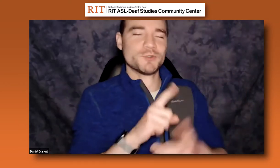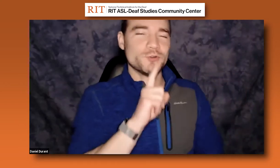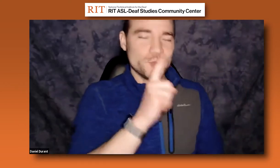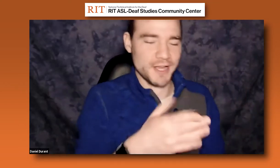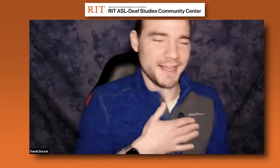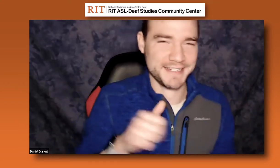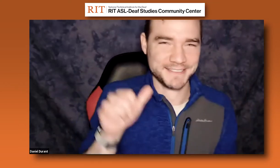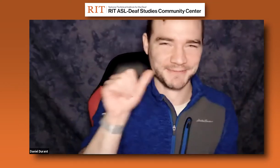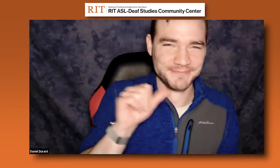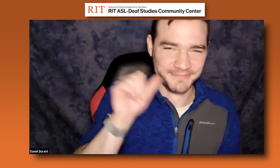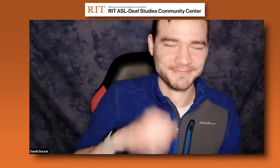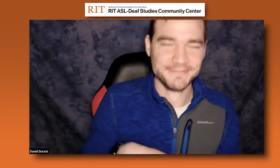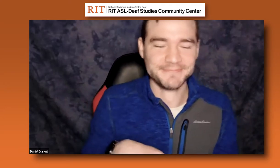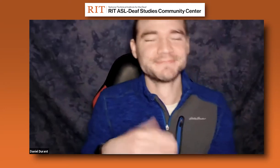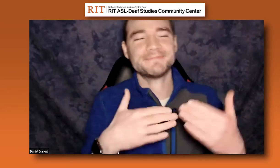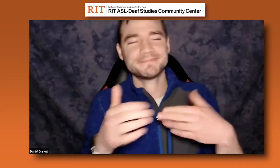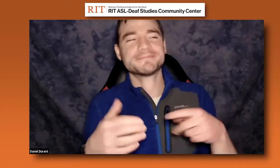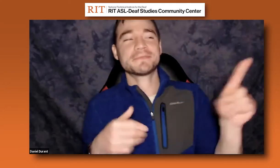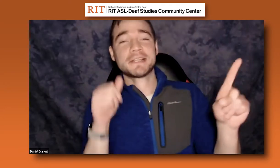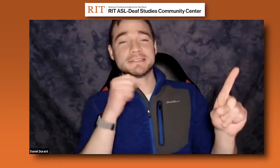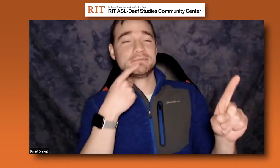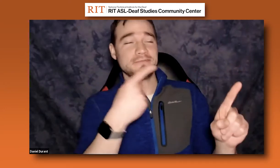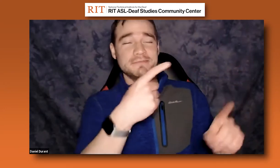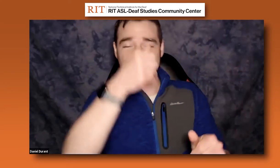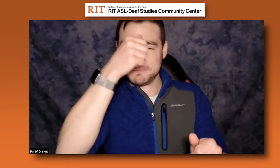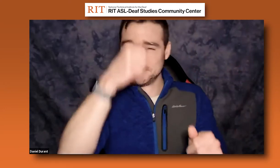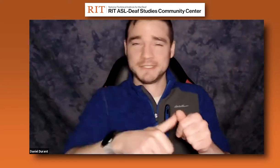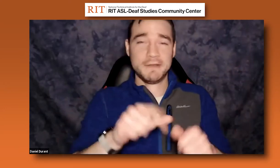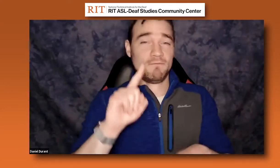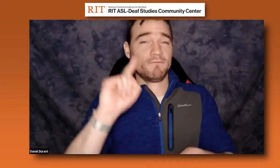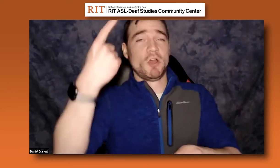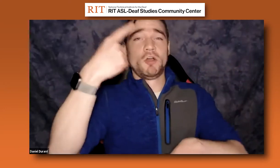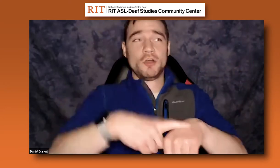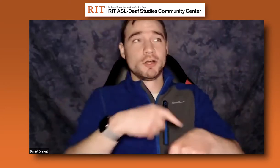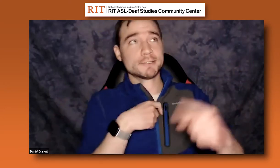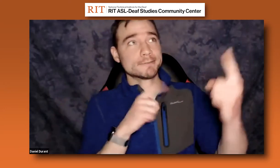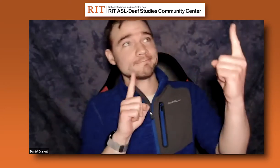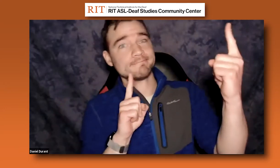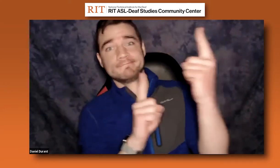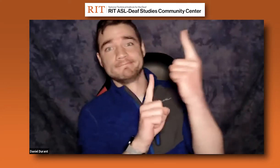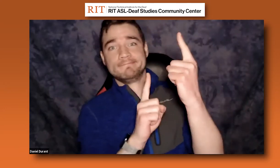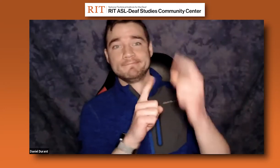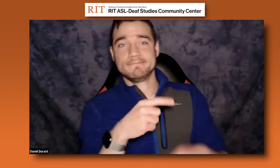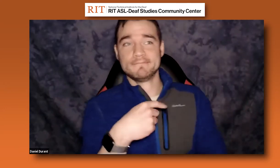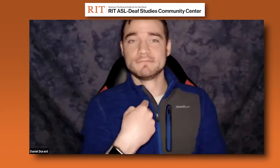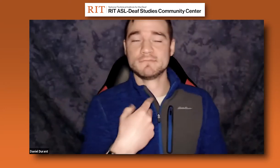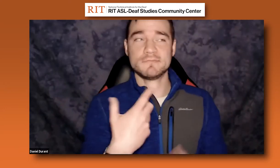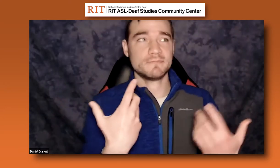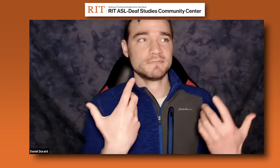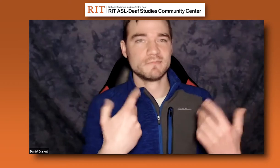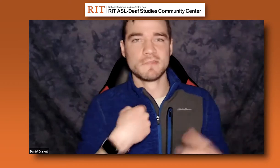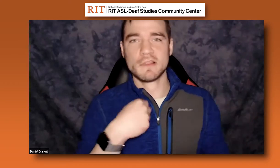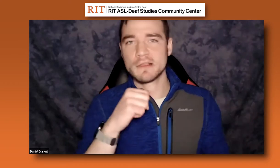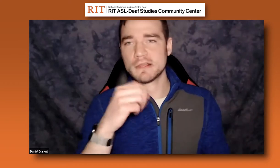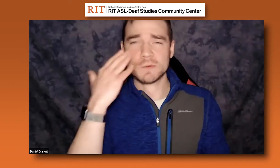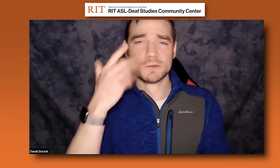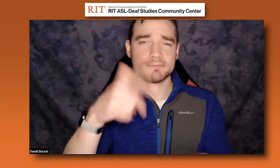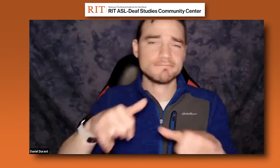even though she's really my aunt. Anyway, my aunt remembers the first time we met.